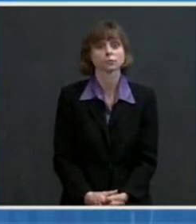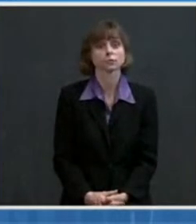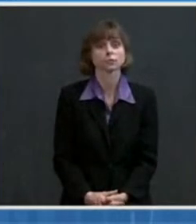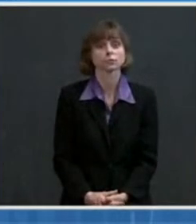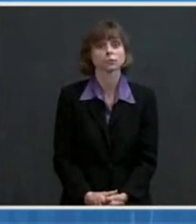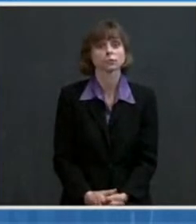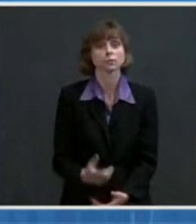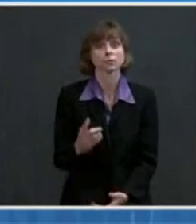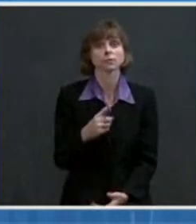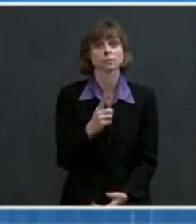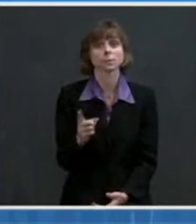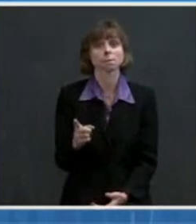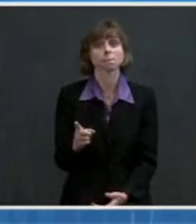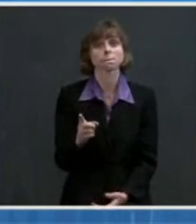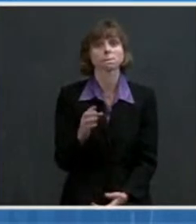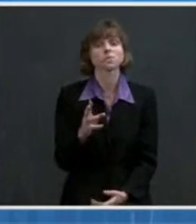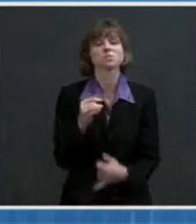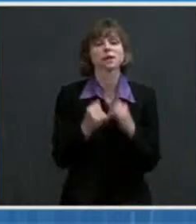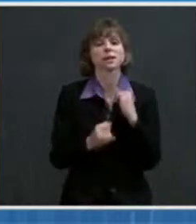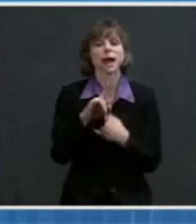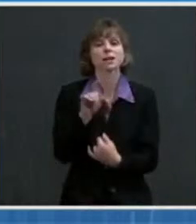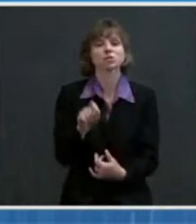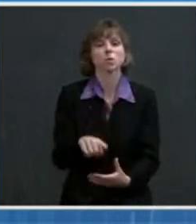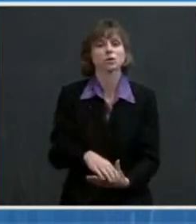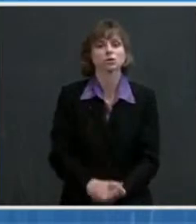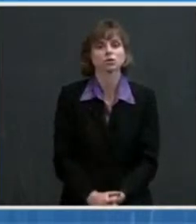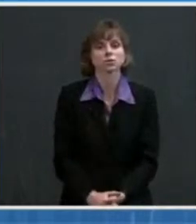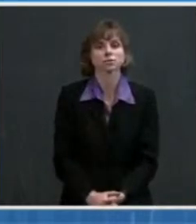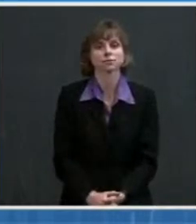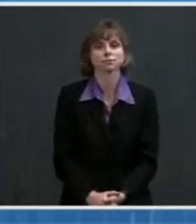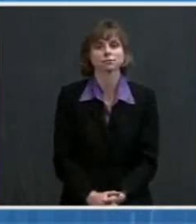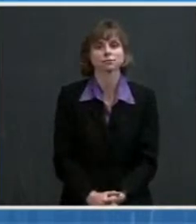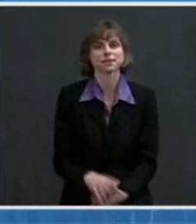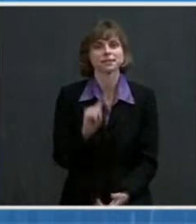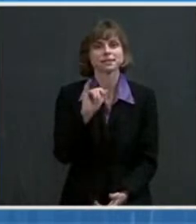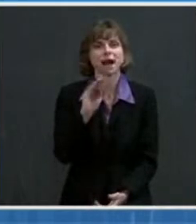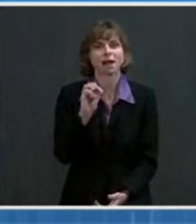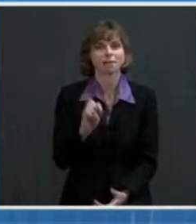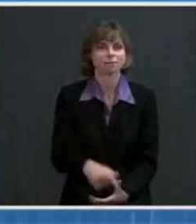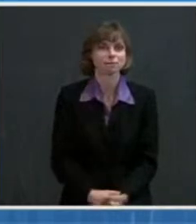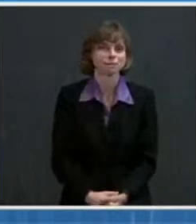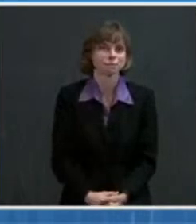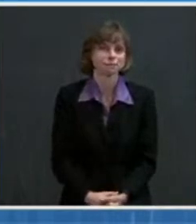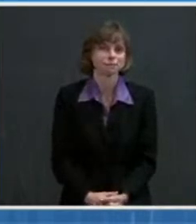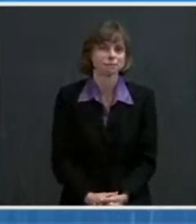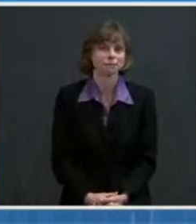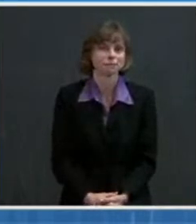CURRENTLY BEEN UNCHANGED. NEXT QUESTION.